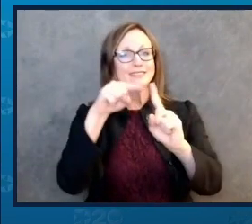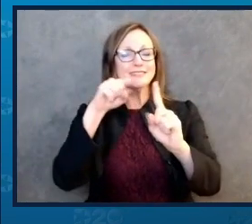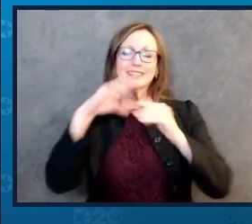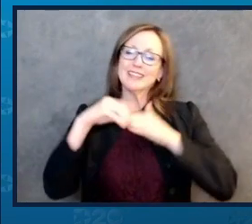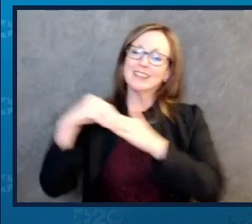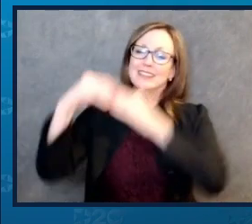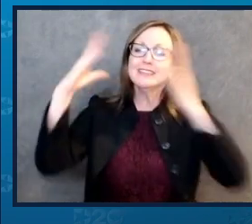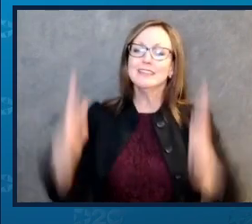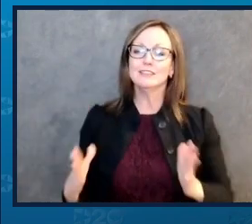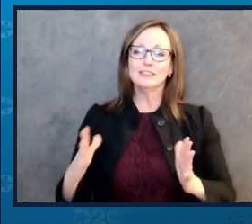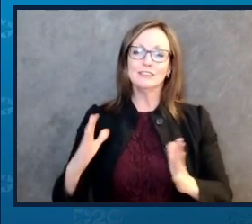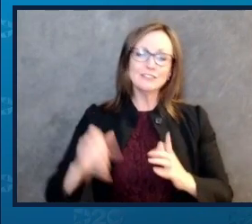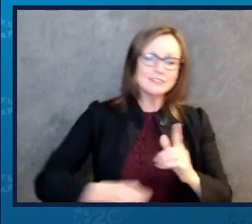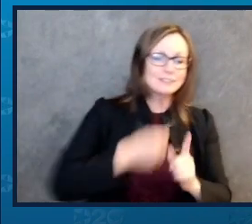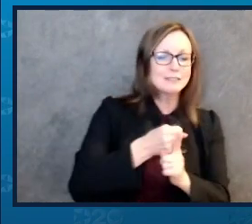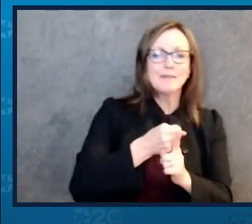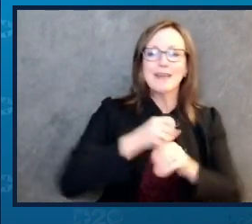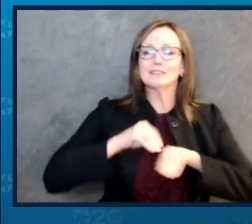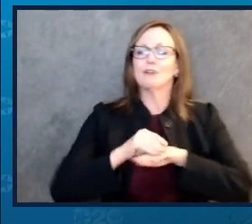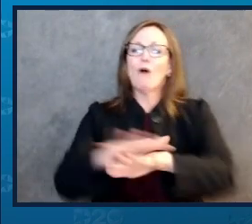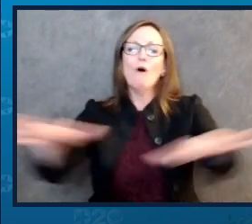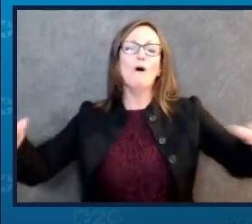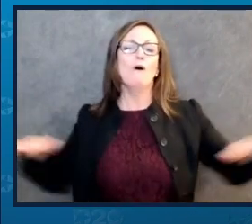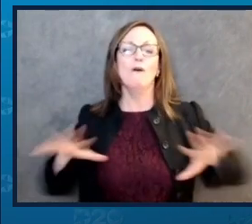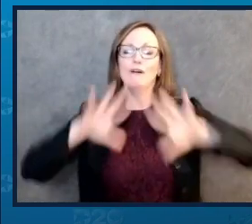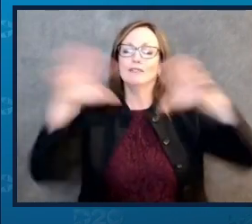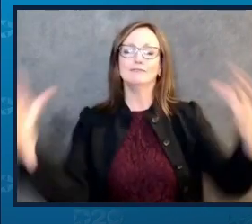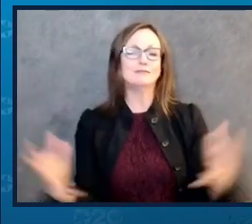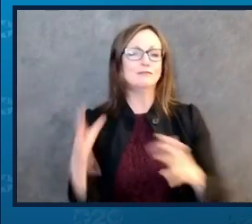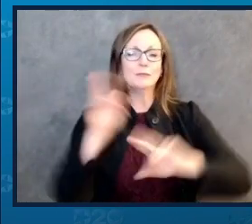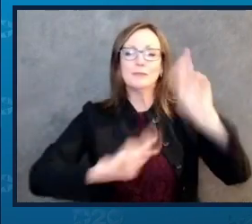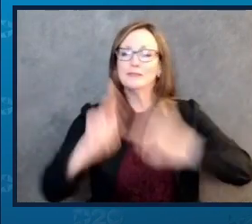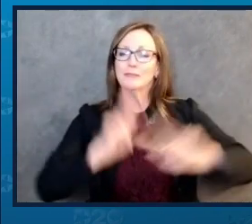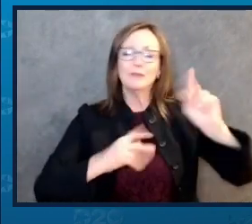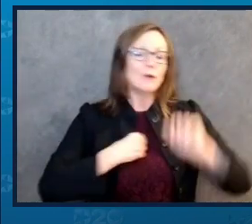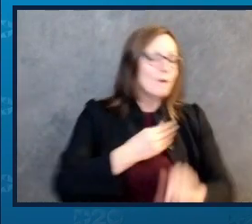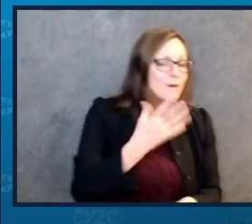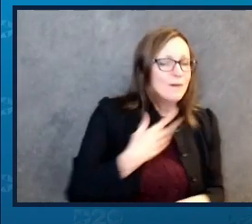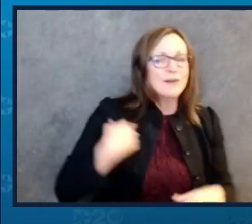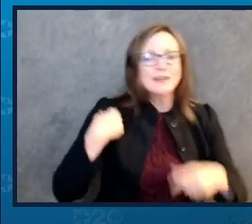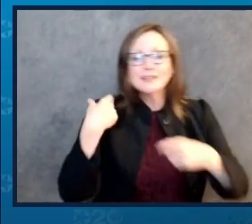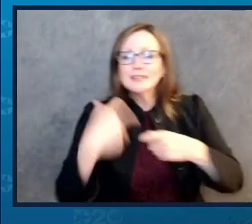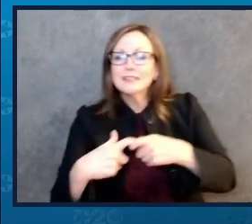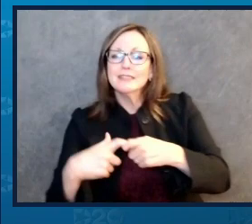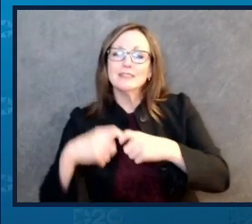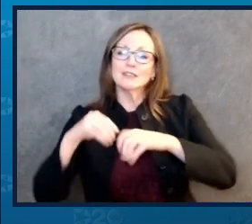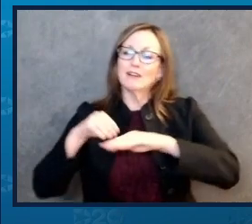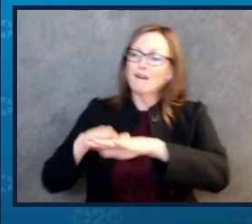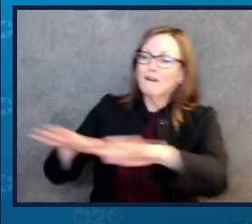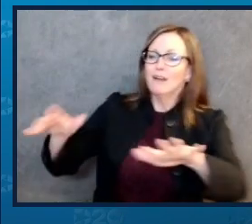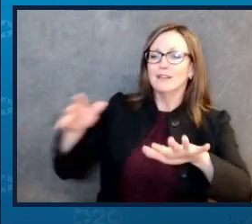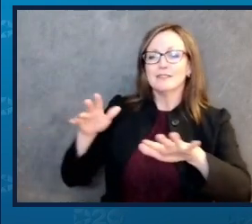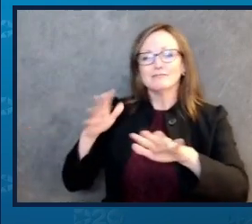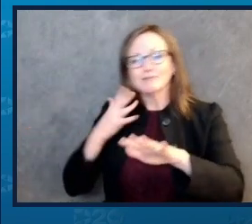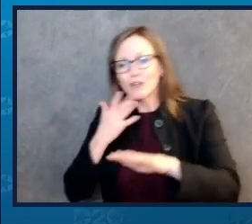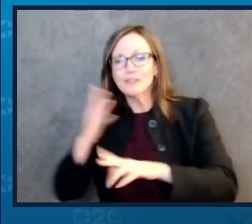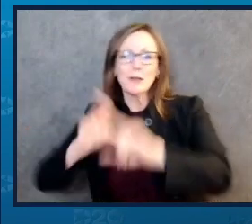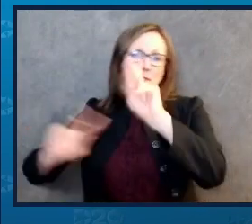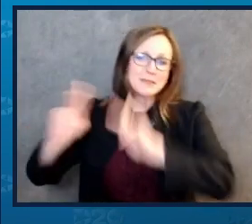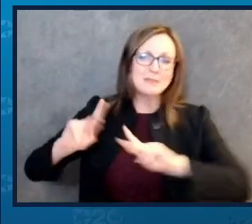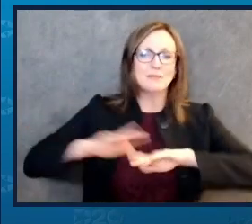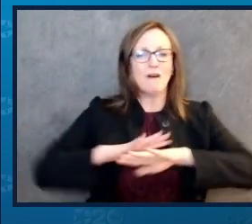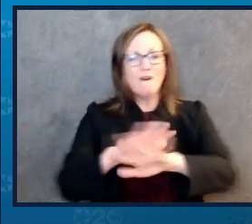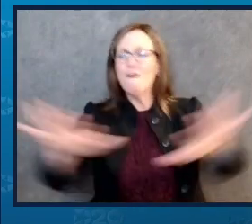LATINO, ASIAN, INDIGENOUS, TO